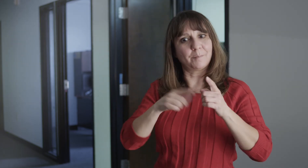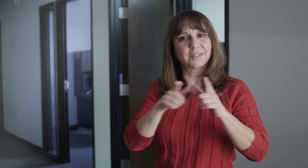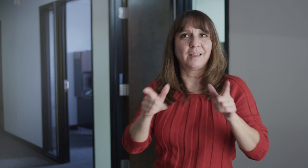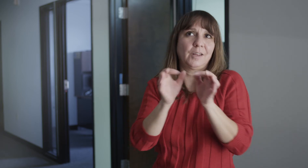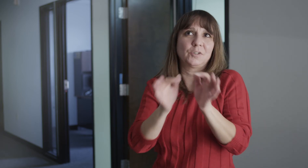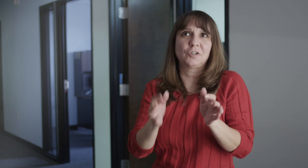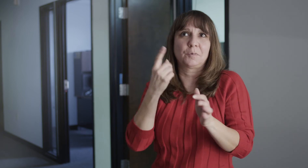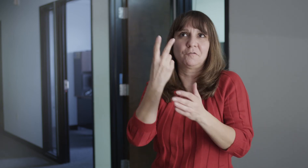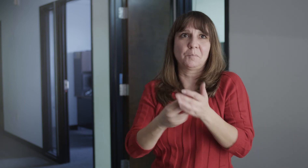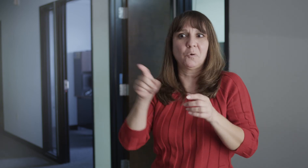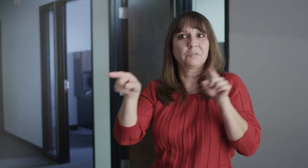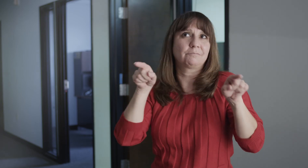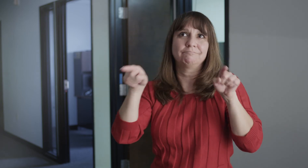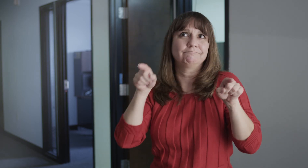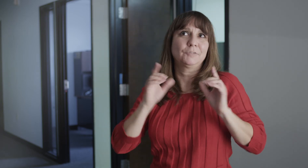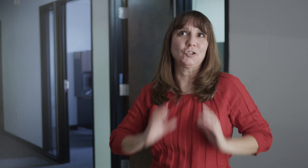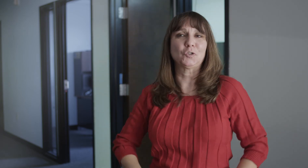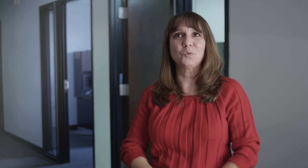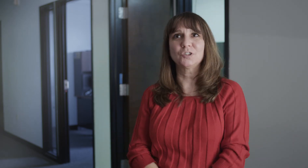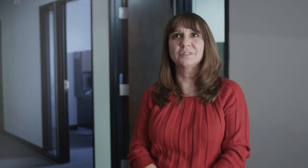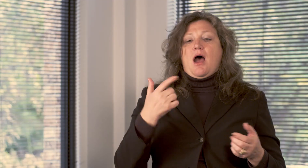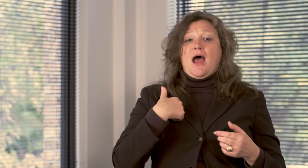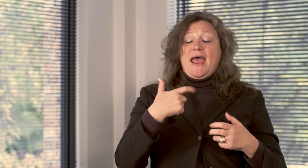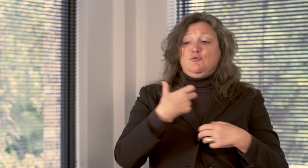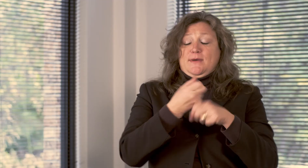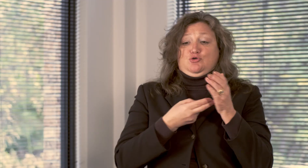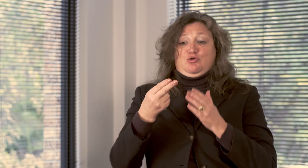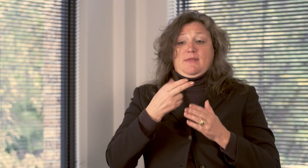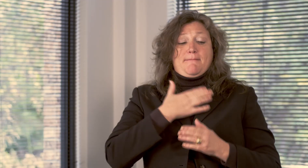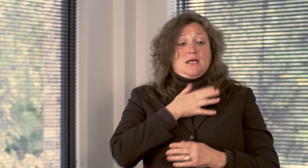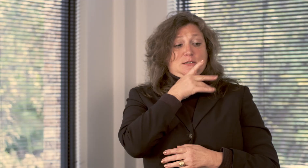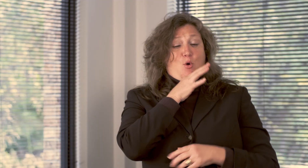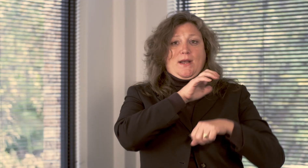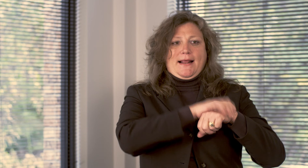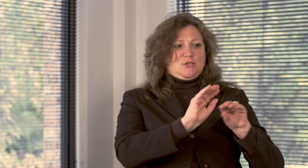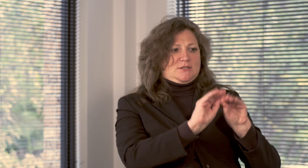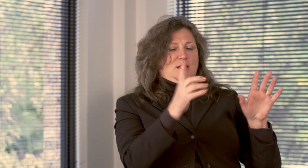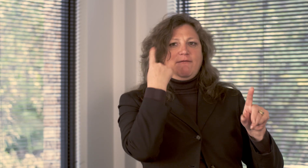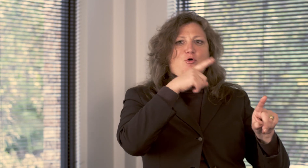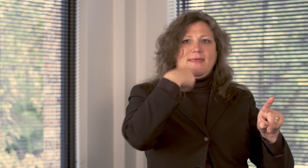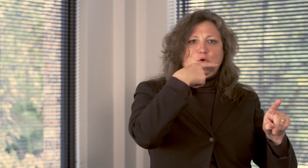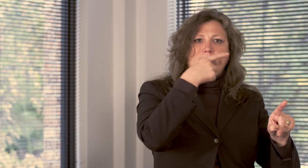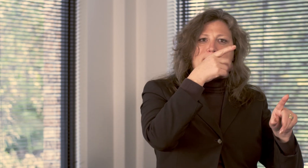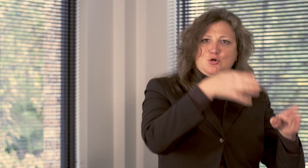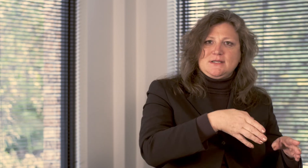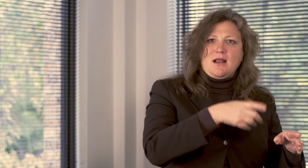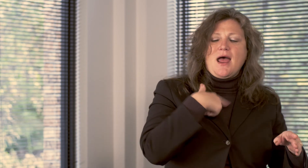I'm a sign language interpreter for both consumers. I have to make sure my spoken English is clear for the hearing person,